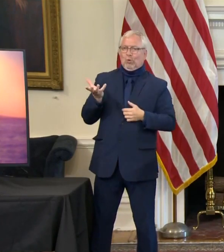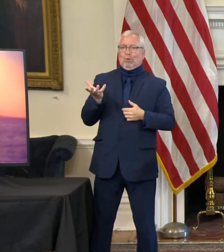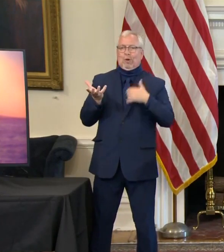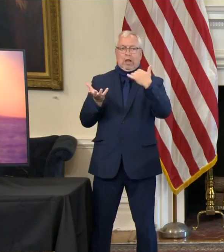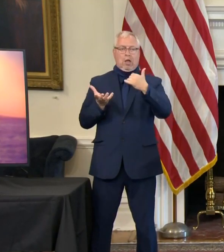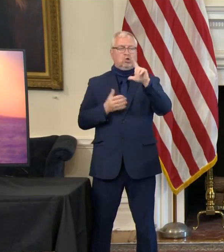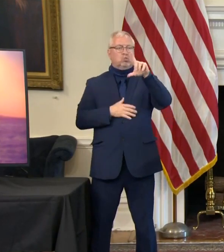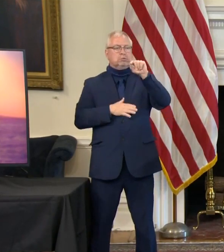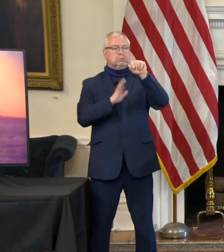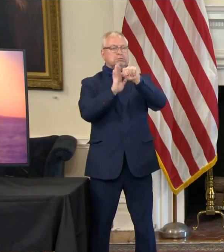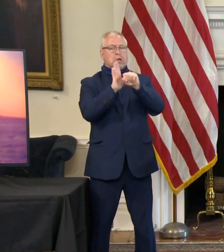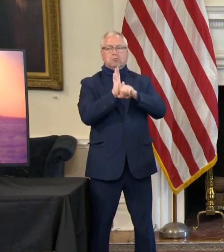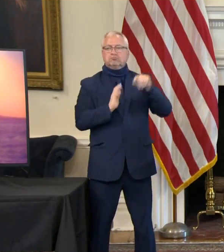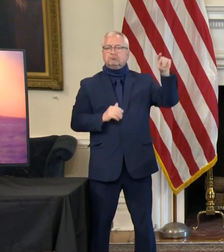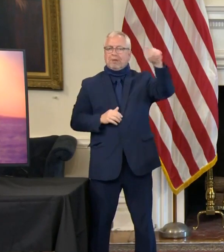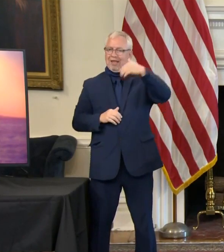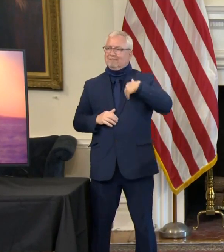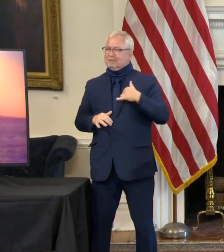OURS IS THE ONLY ONE REALLY FUNCTIONING.